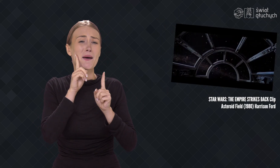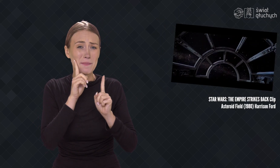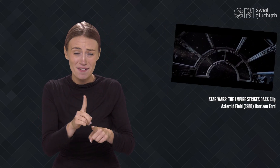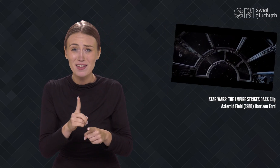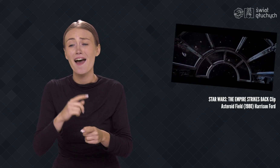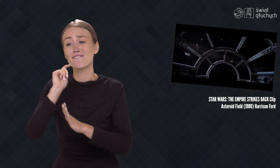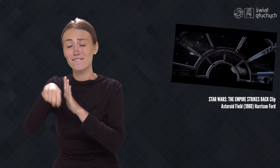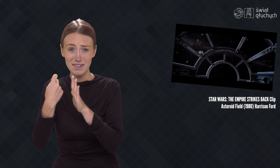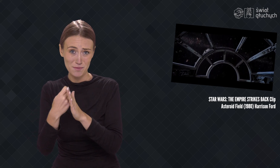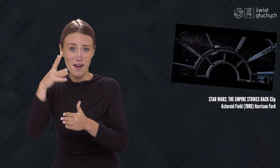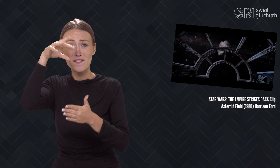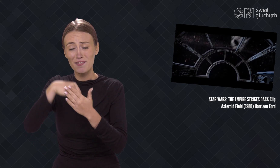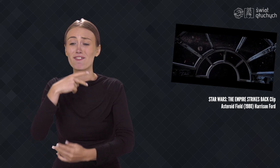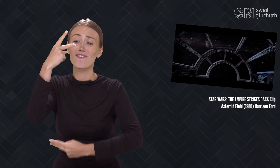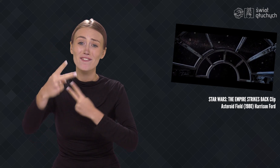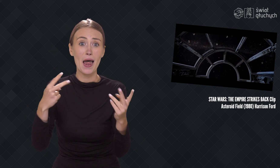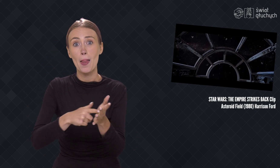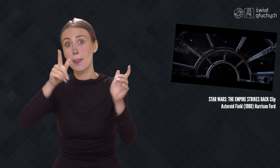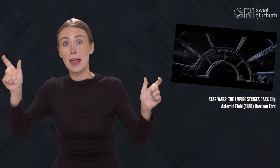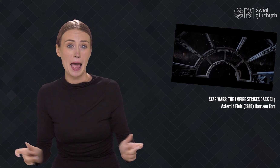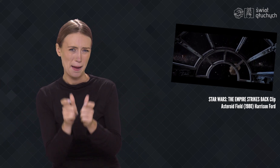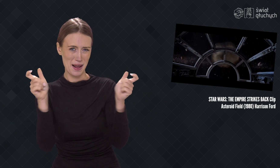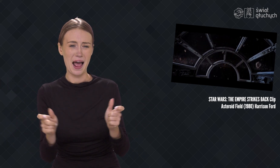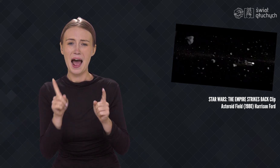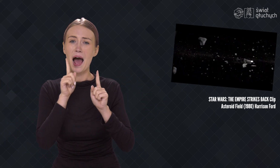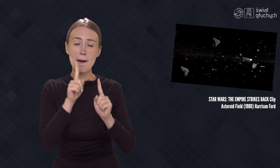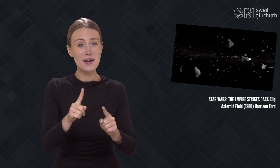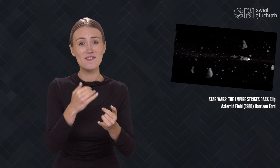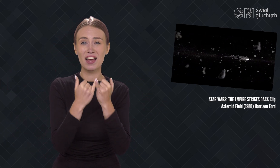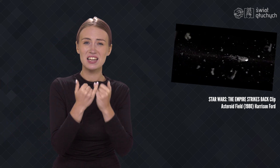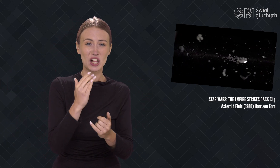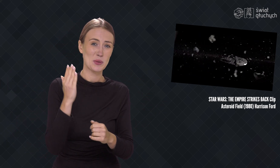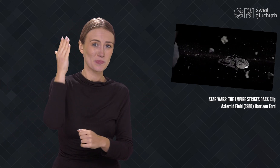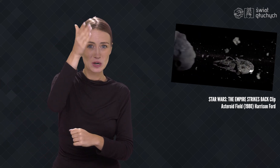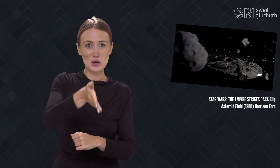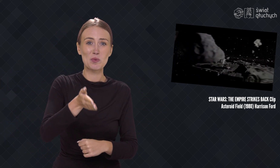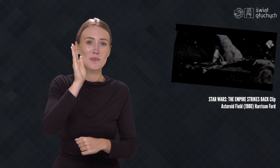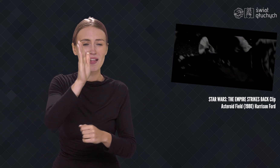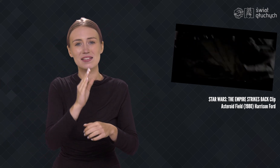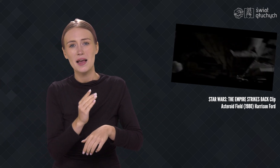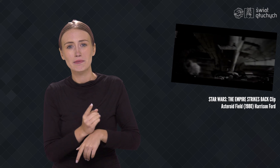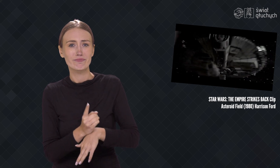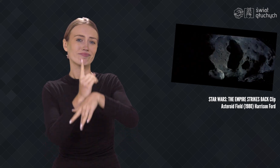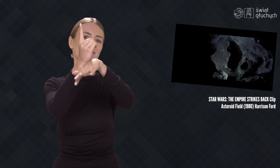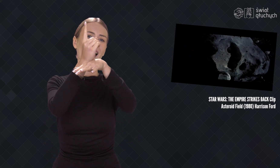Contrary to what science fiction movies show, the asteroid belt is not a major threat